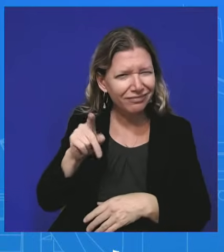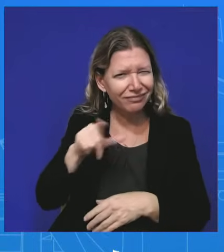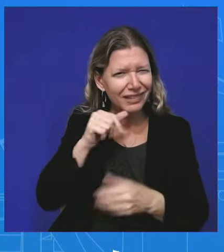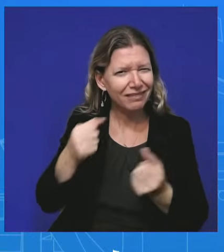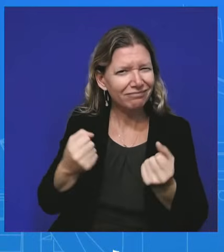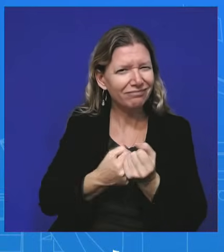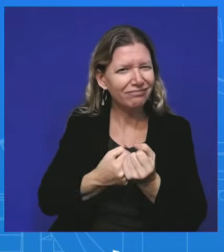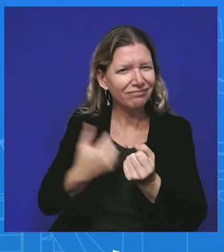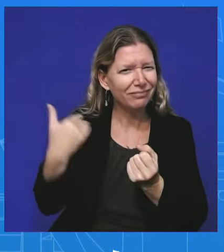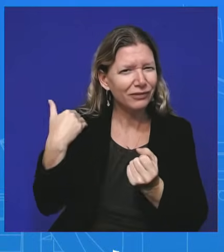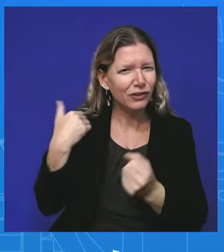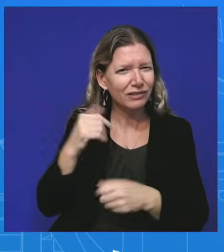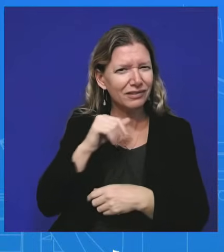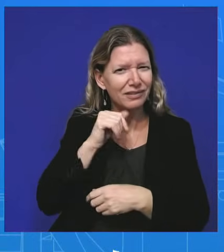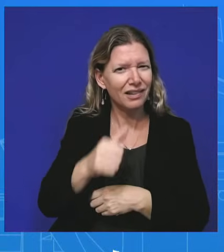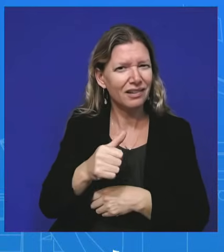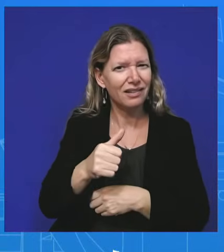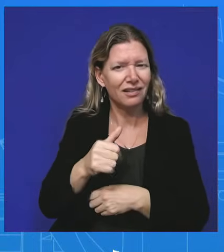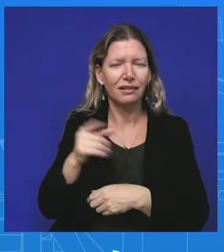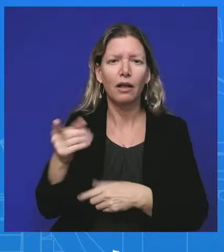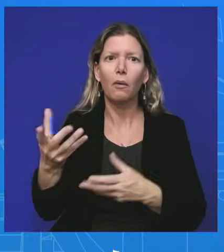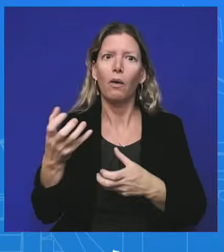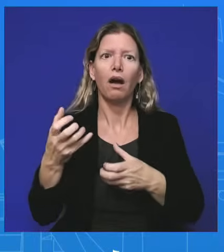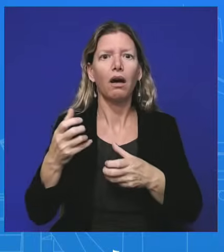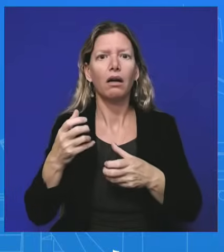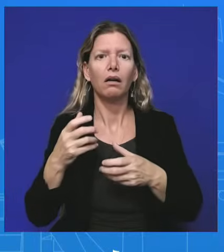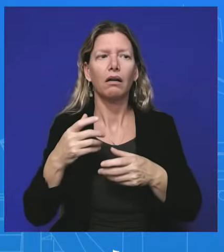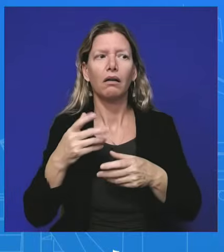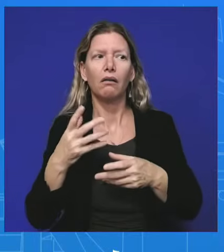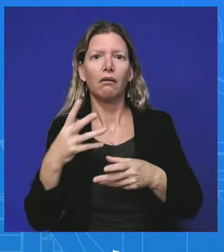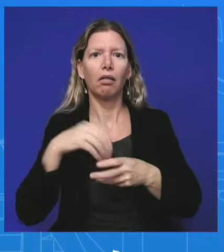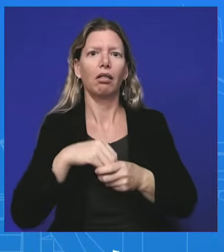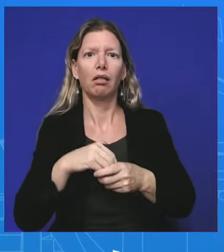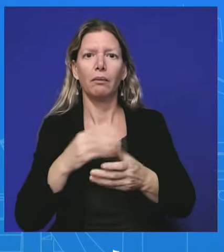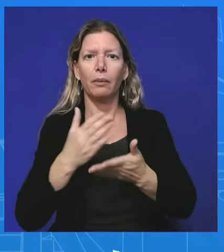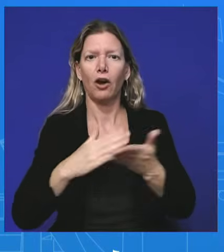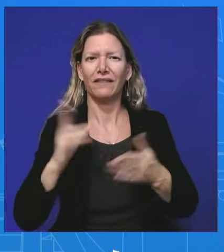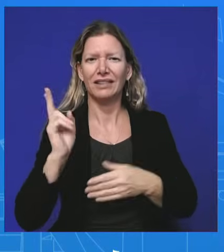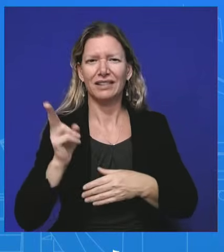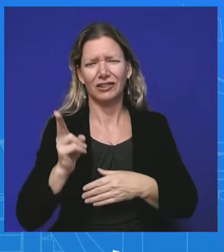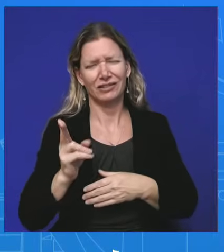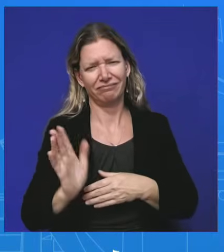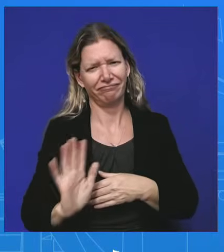Anything beyond that, I don't have any specifics or -- or detail into that. The Press: Okay. Ms. Jean-Pierre: Go ahead. The Press: Yeah. Does the President plan to meet